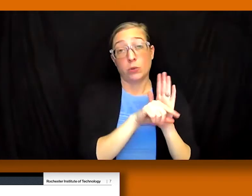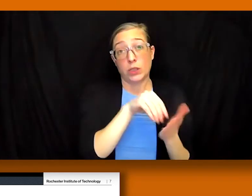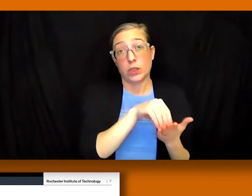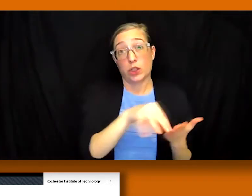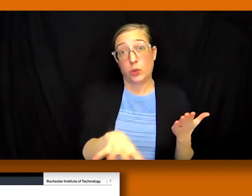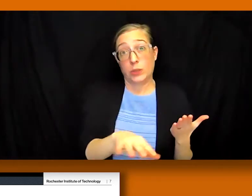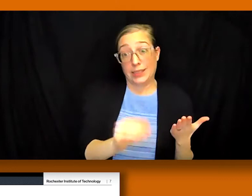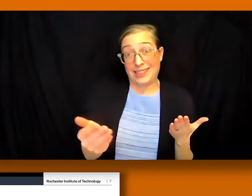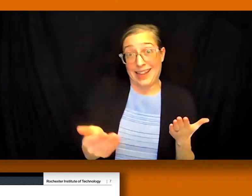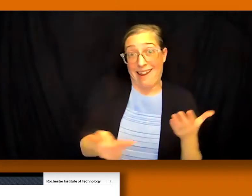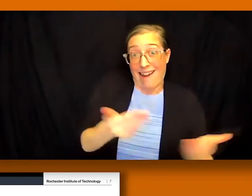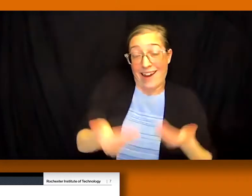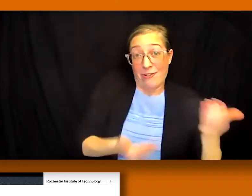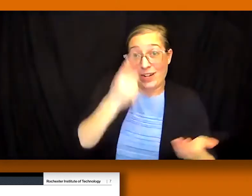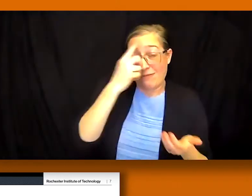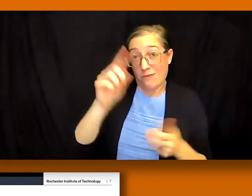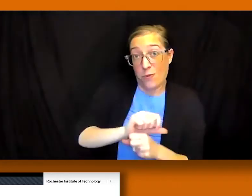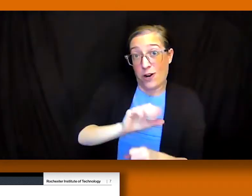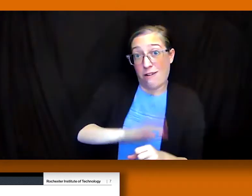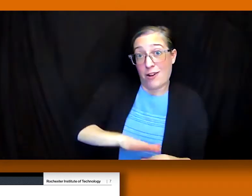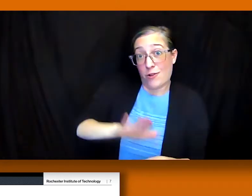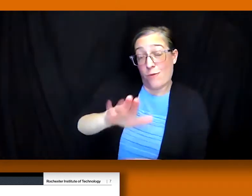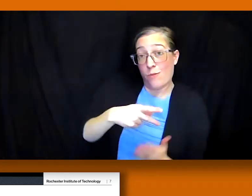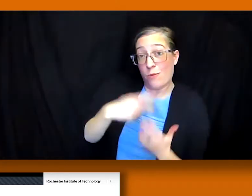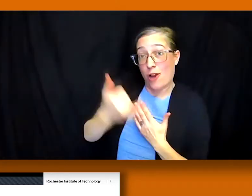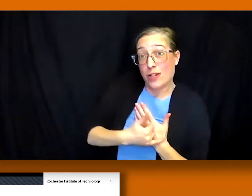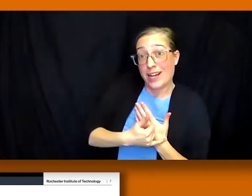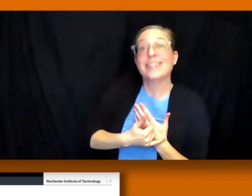in fulfilling their co-op requirements.